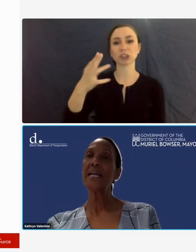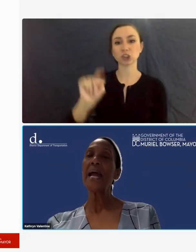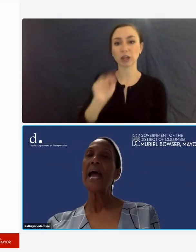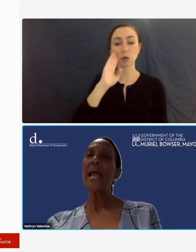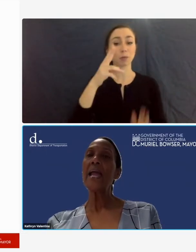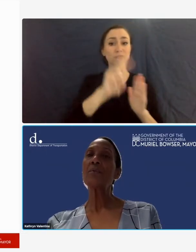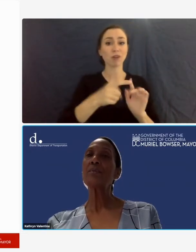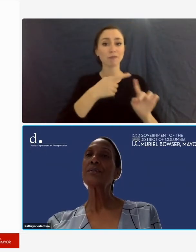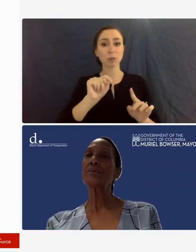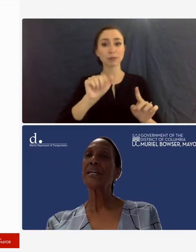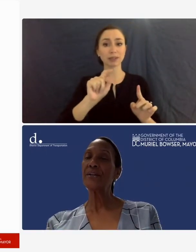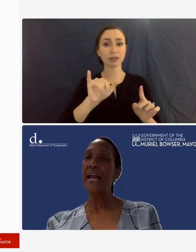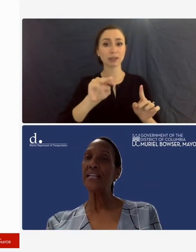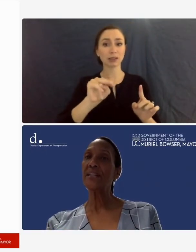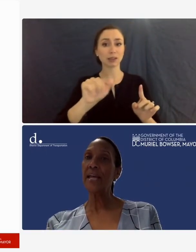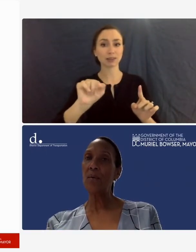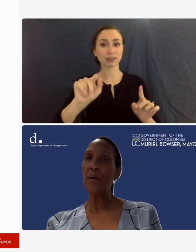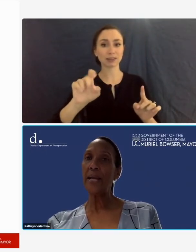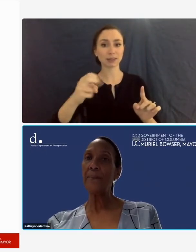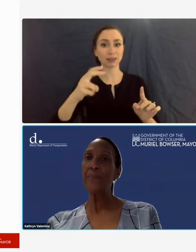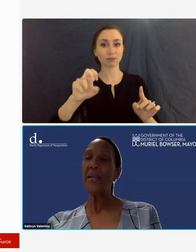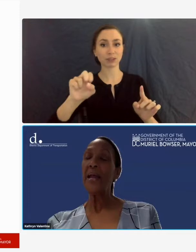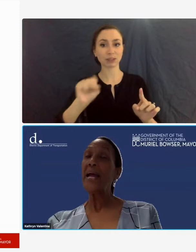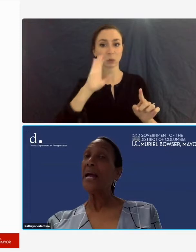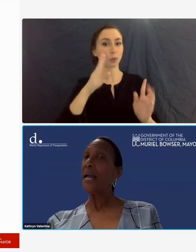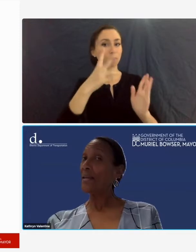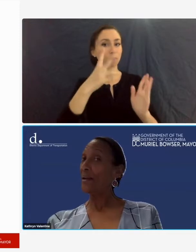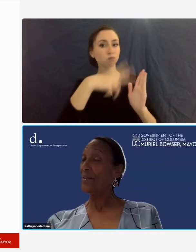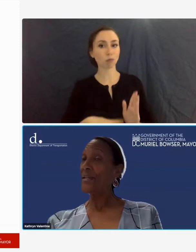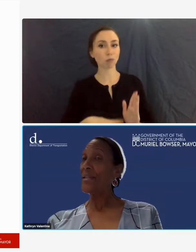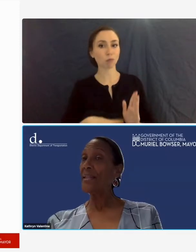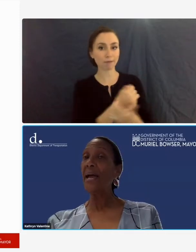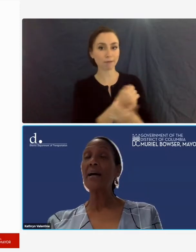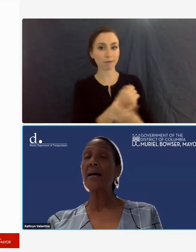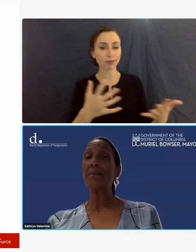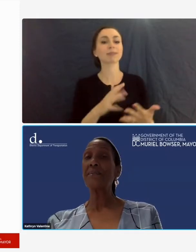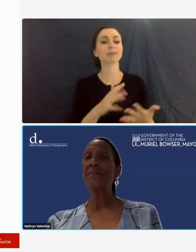and we would do the interaction that way and other than that if you have any questions